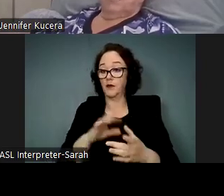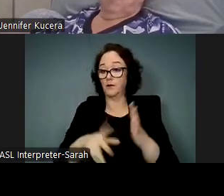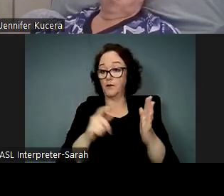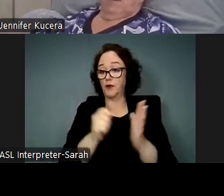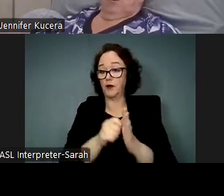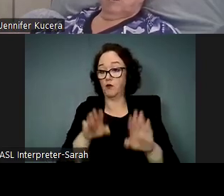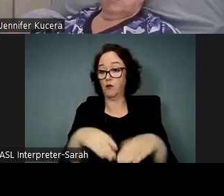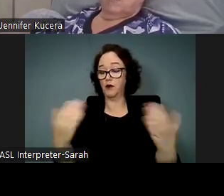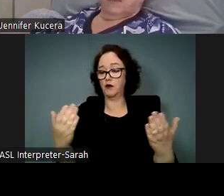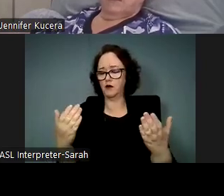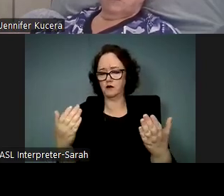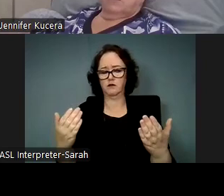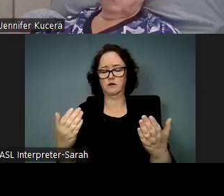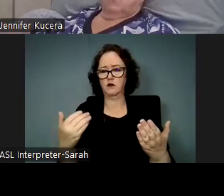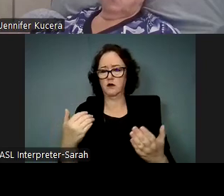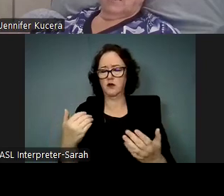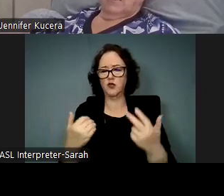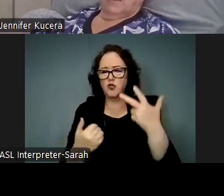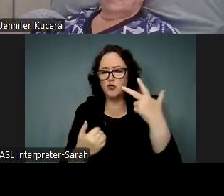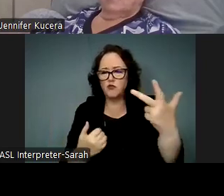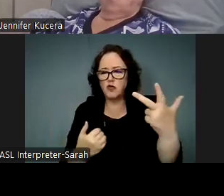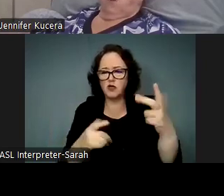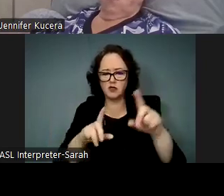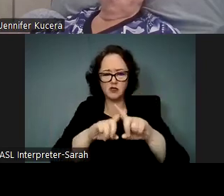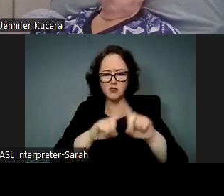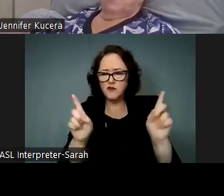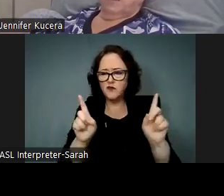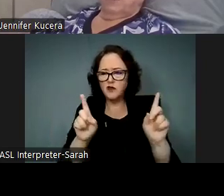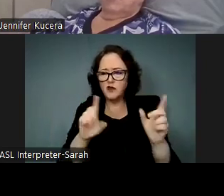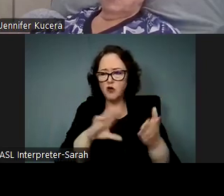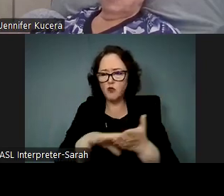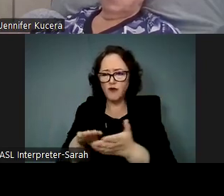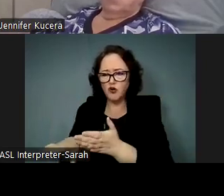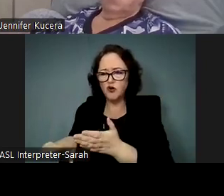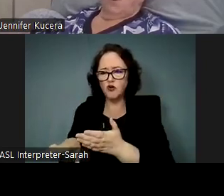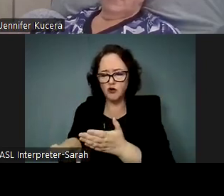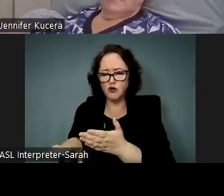different waivers that we, as Ohio Olmsteaders, wanted to